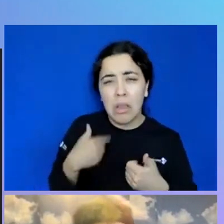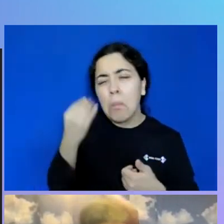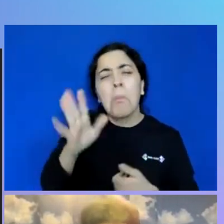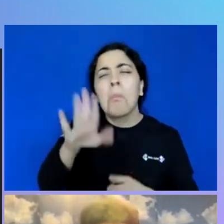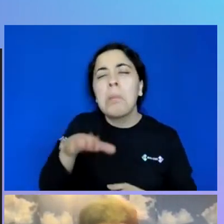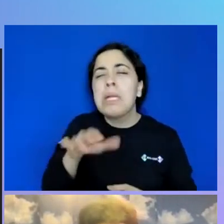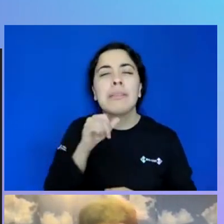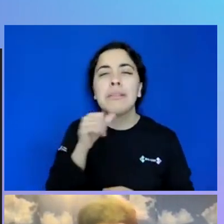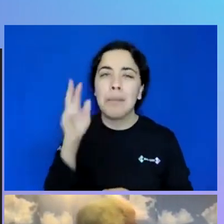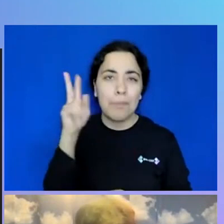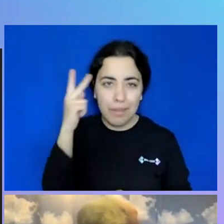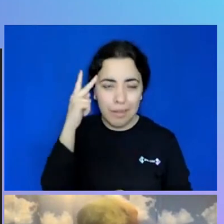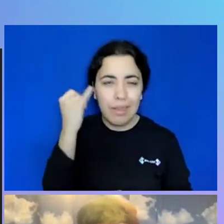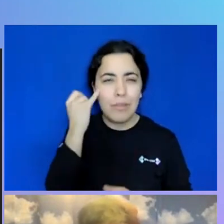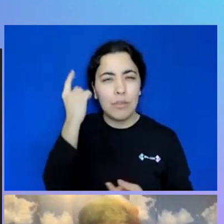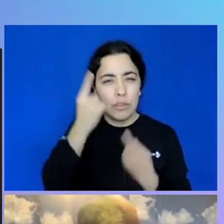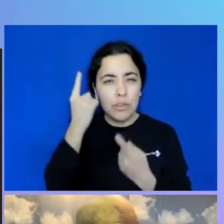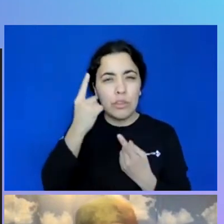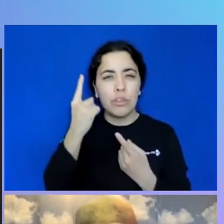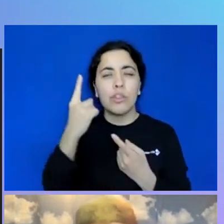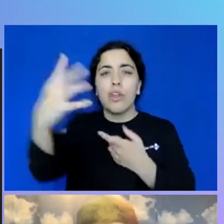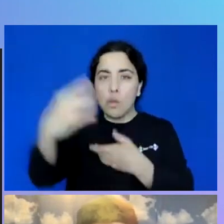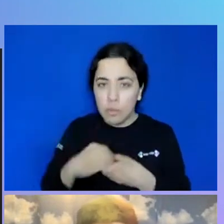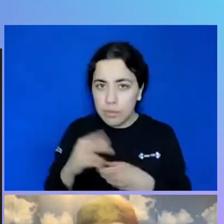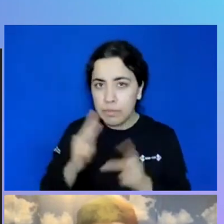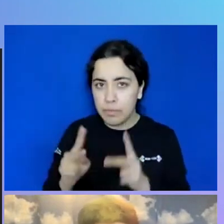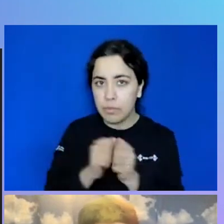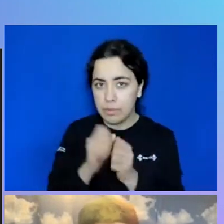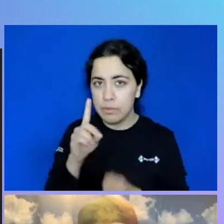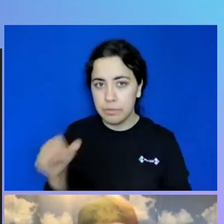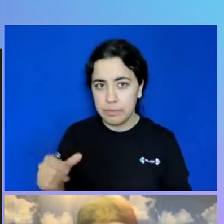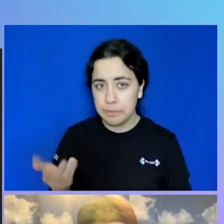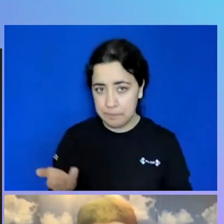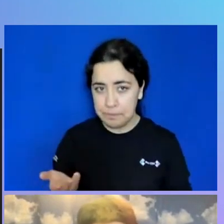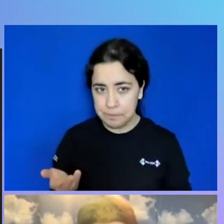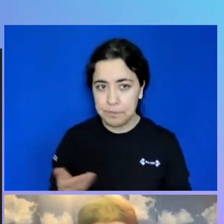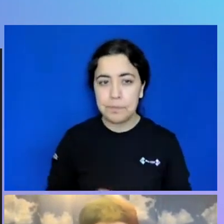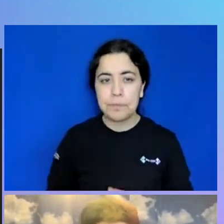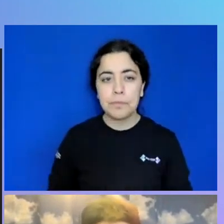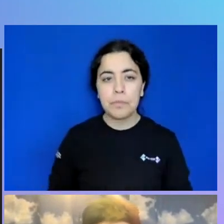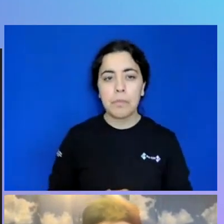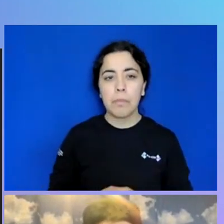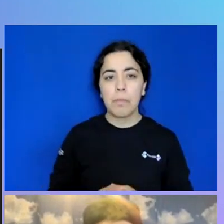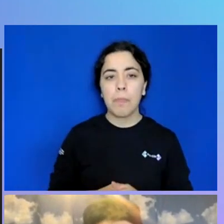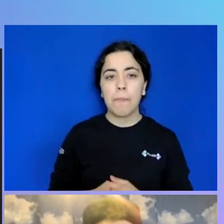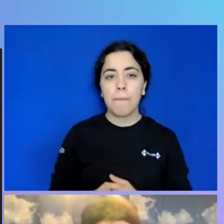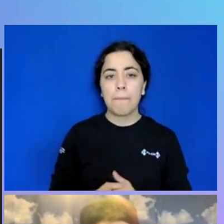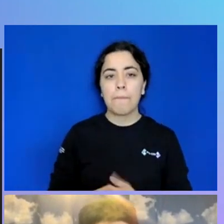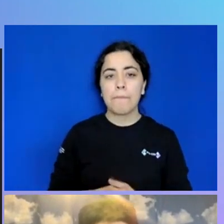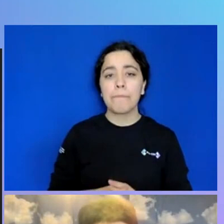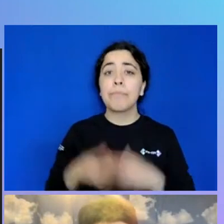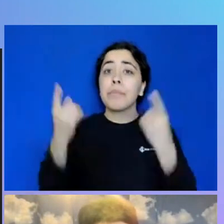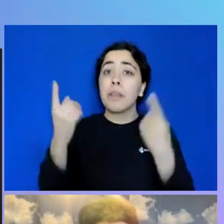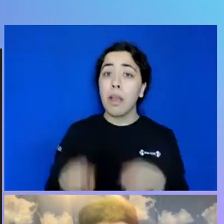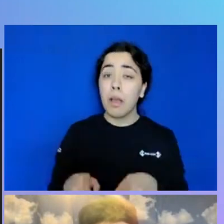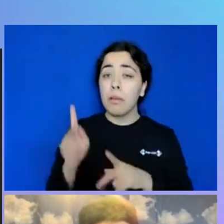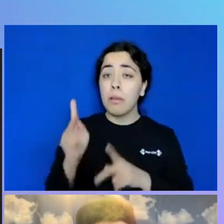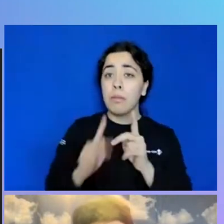including people with disabilities as. When we include